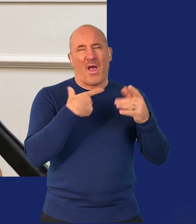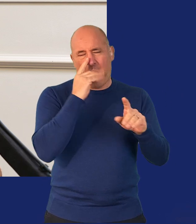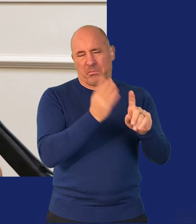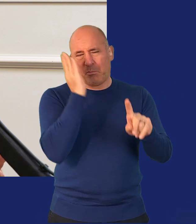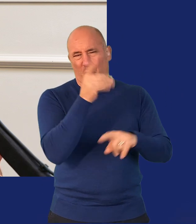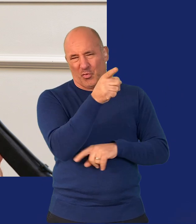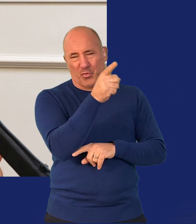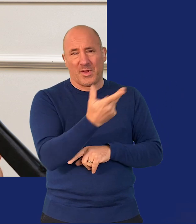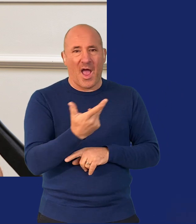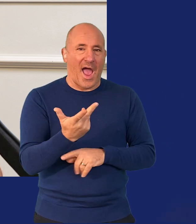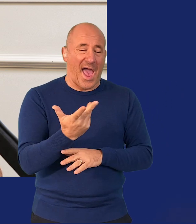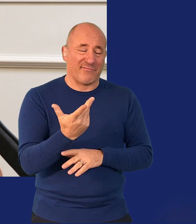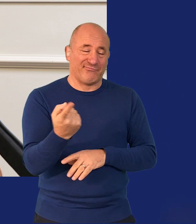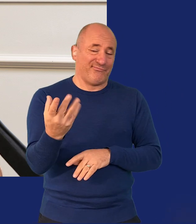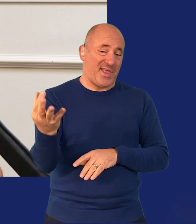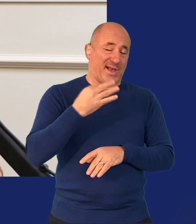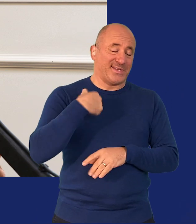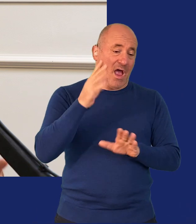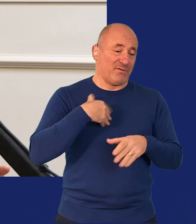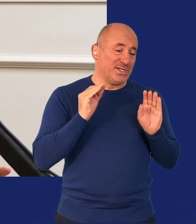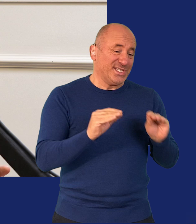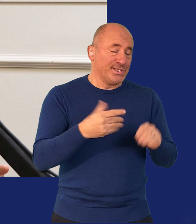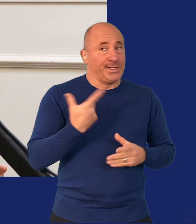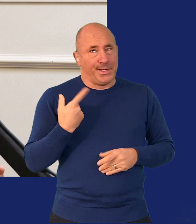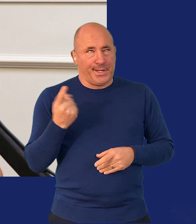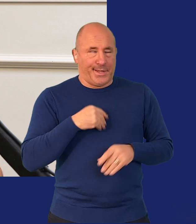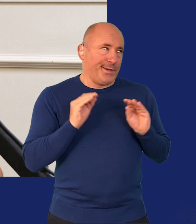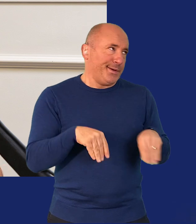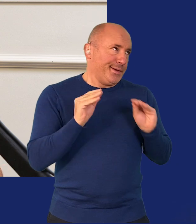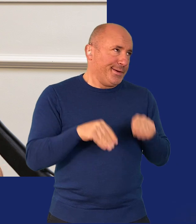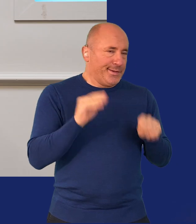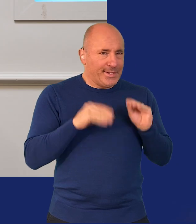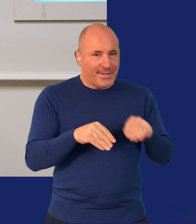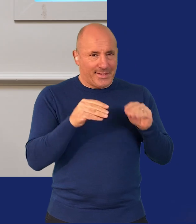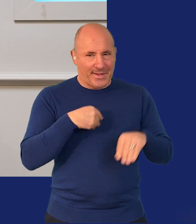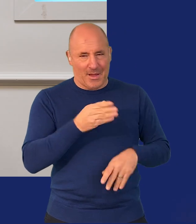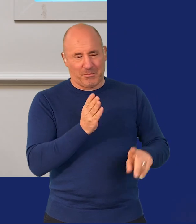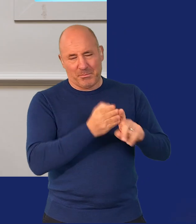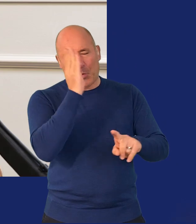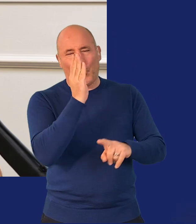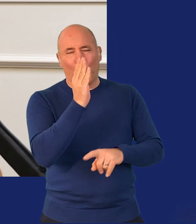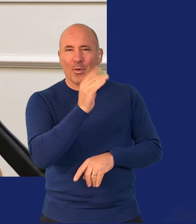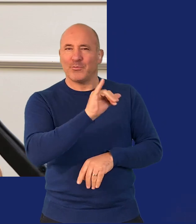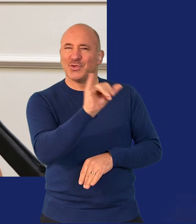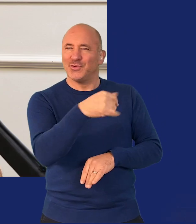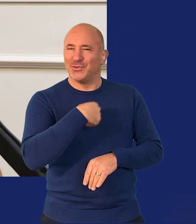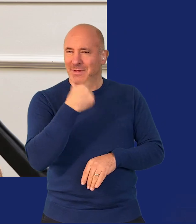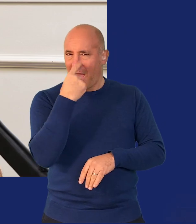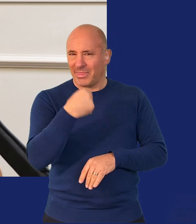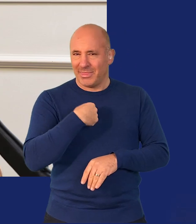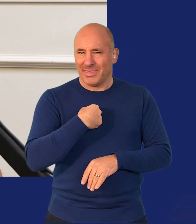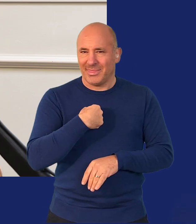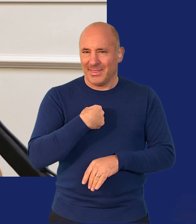their passion or they were just a person that kind of got chosen to-